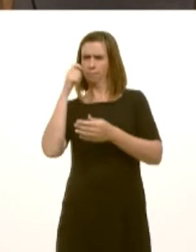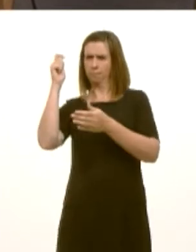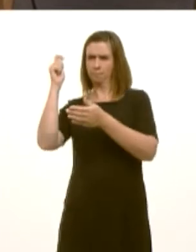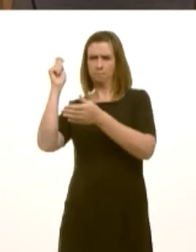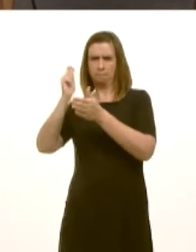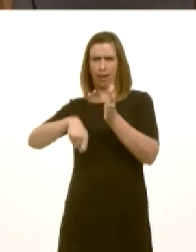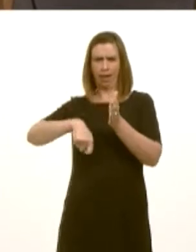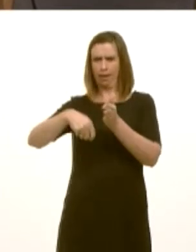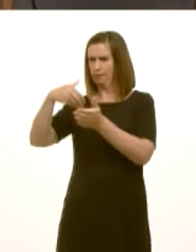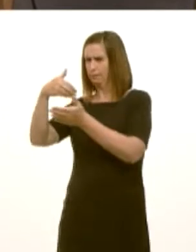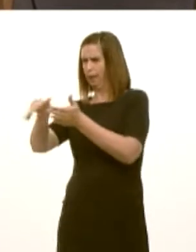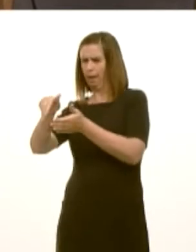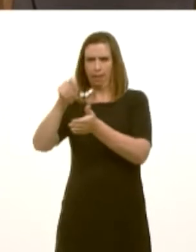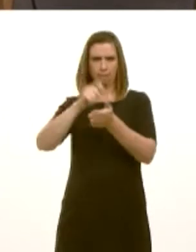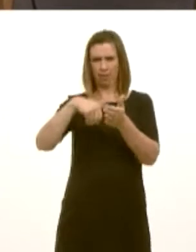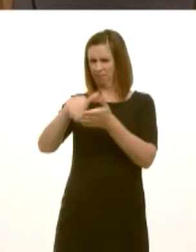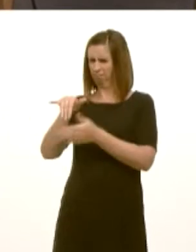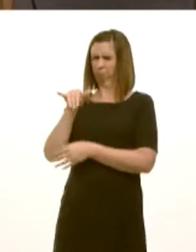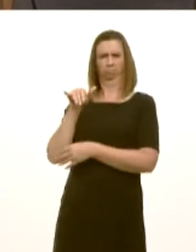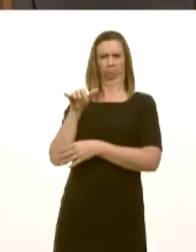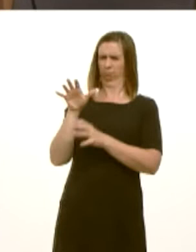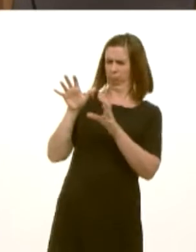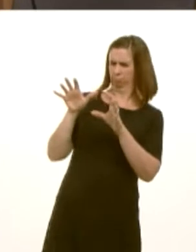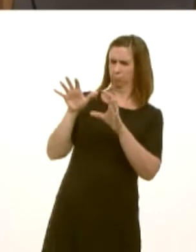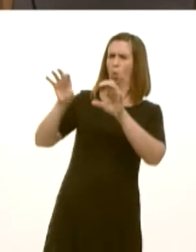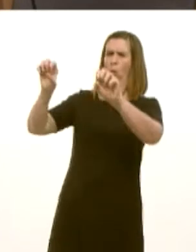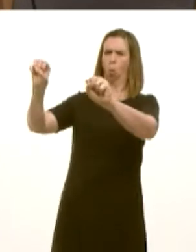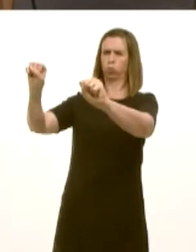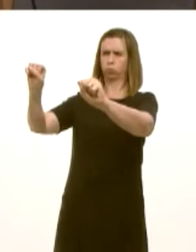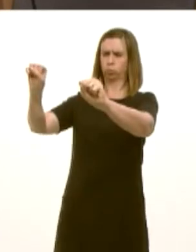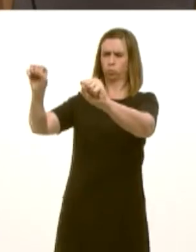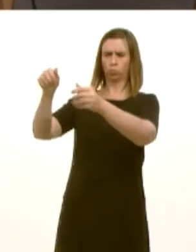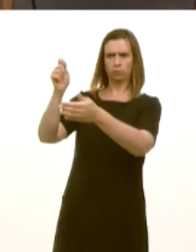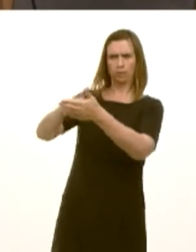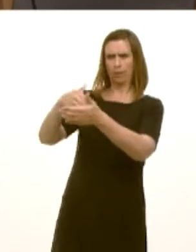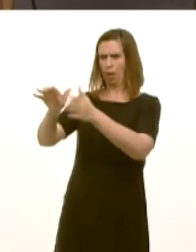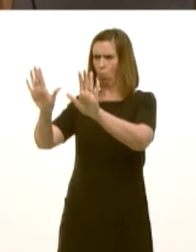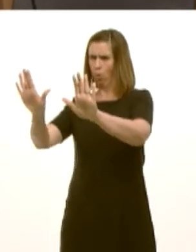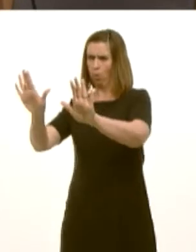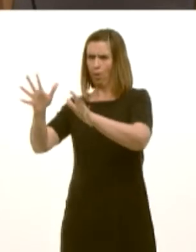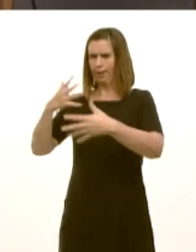Thatís why the decision was taken to pause some of those transactions so that an investigation